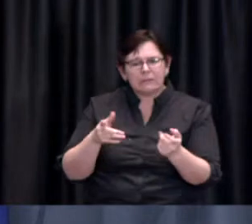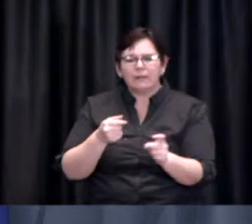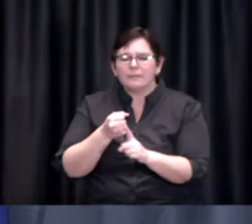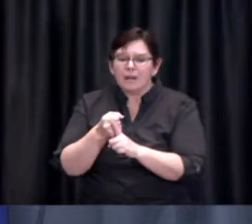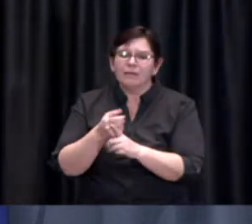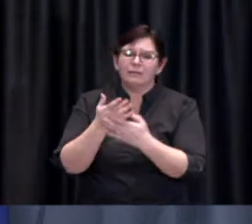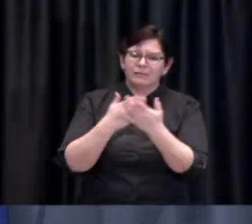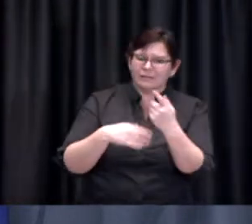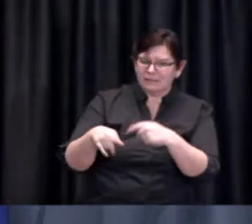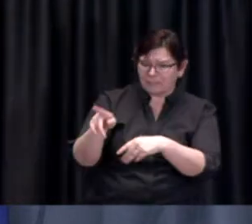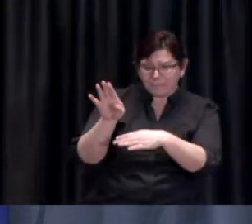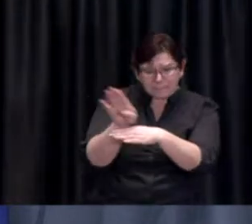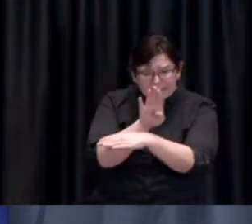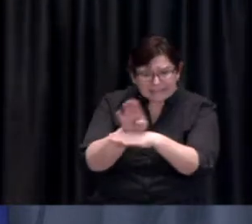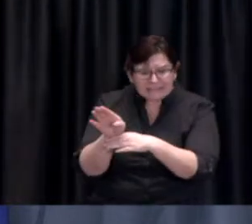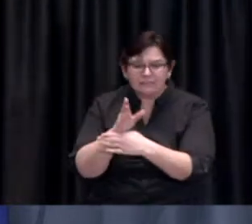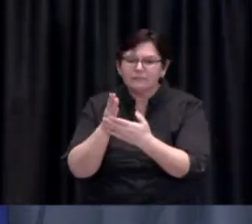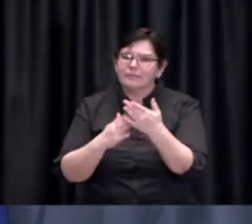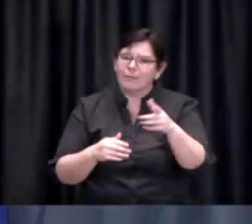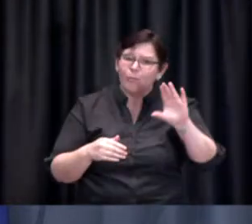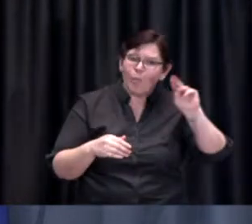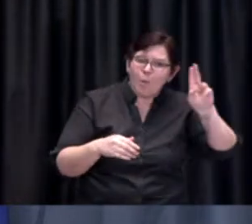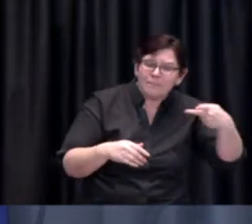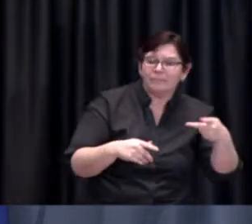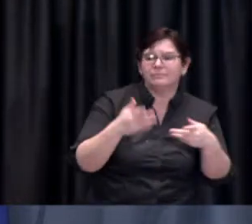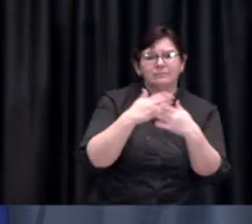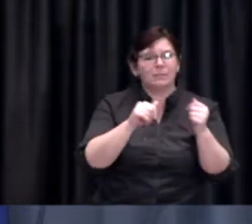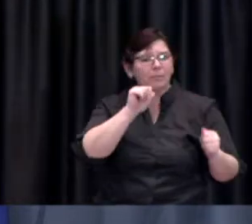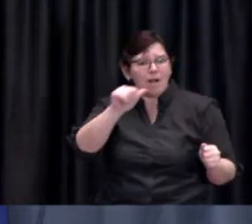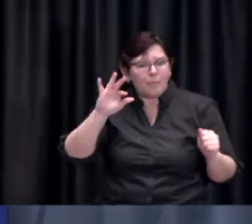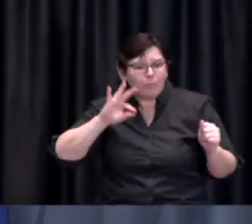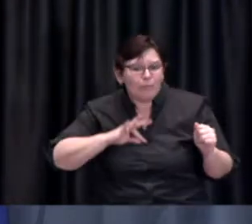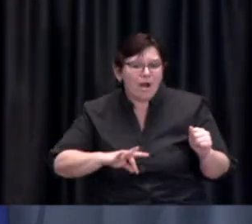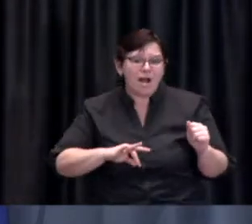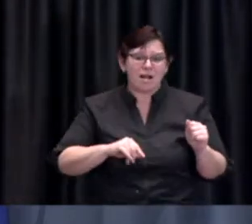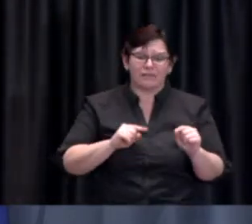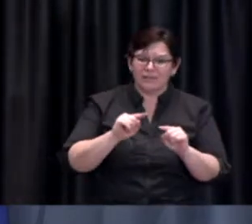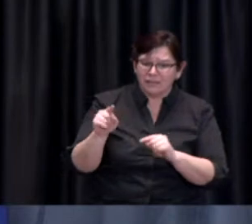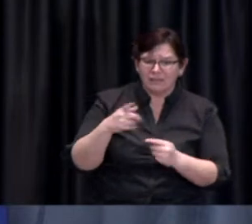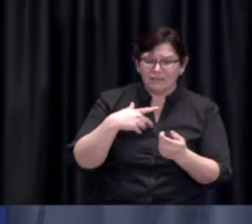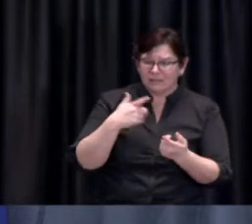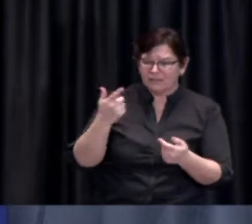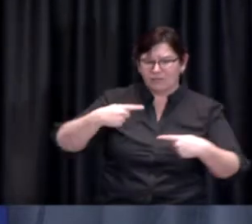non-profit organizations and I'm working with them on a continuous basis as will city officials be